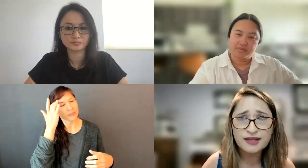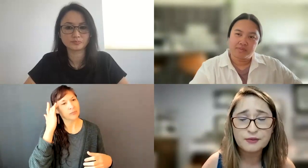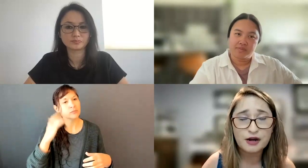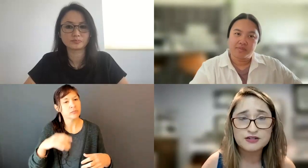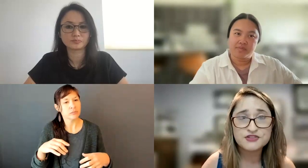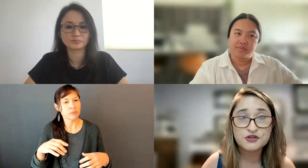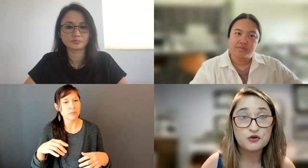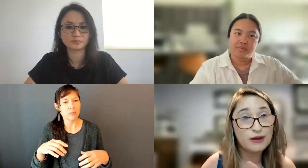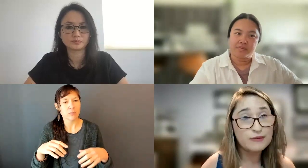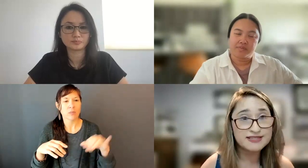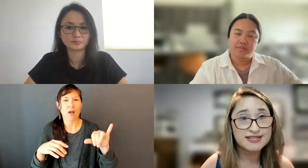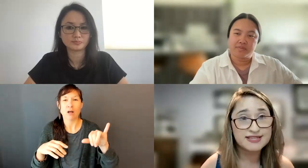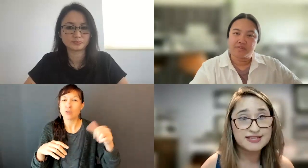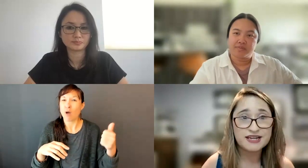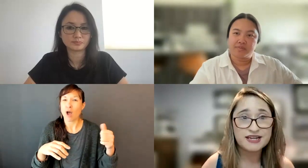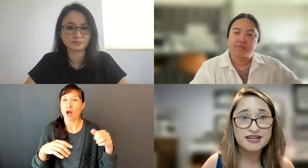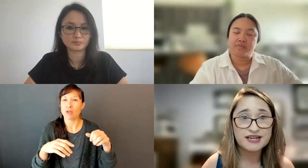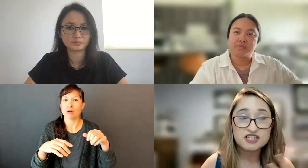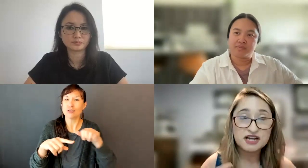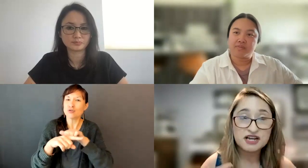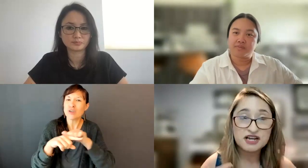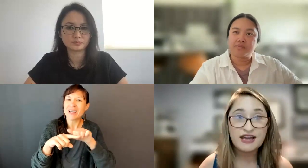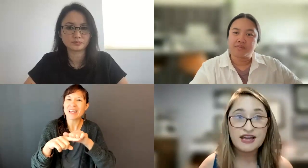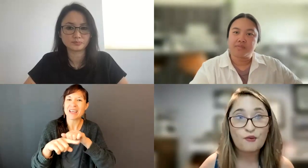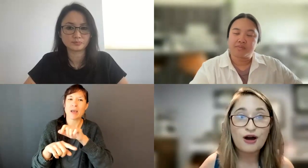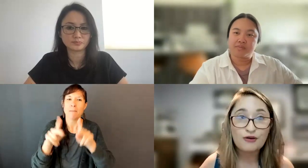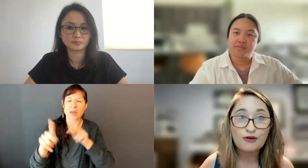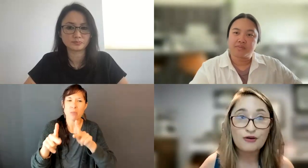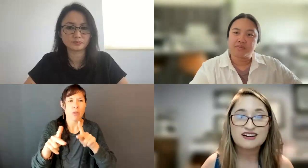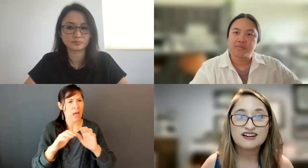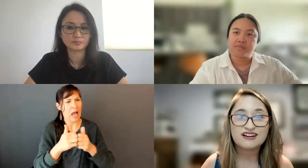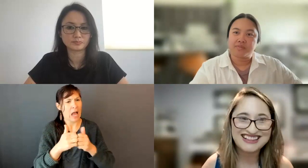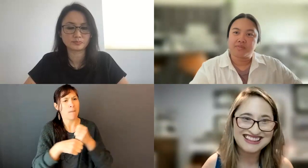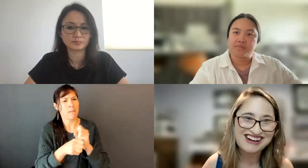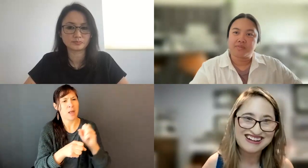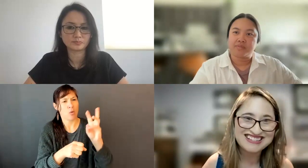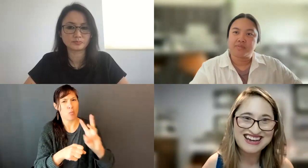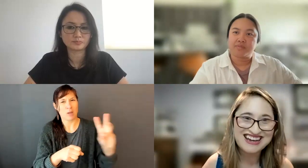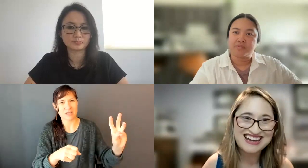in regards to web accessibility, which I was doing while we were in lockdown,